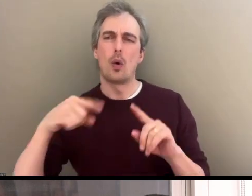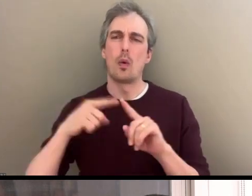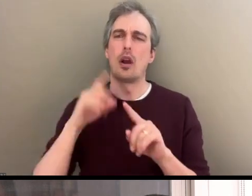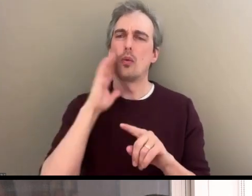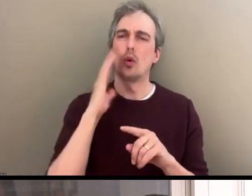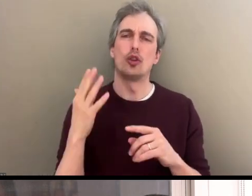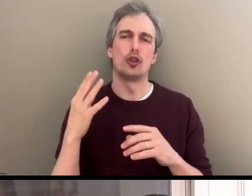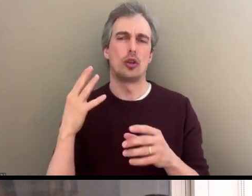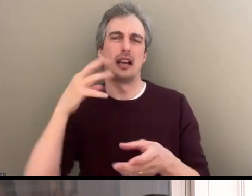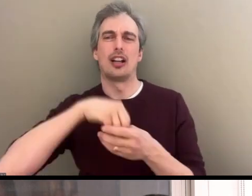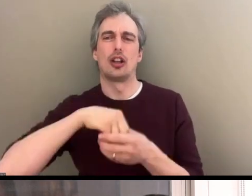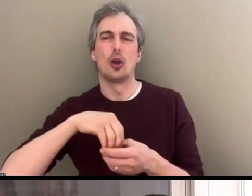testing at the development side?